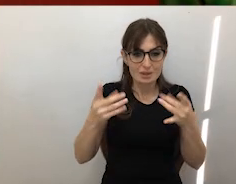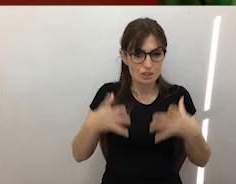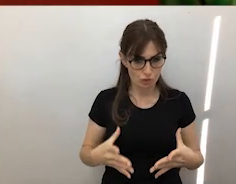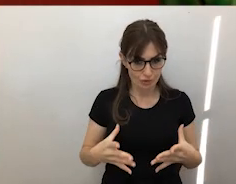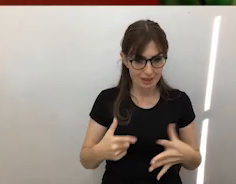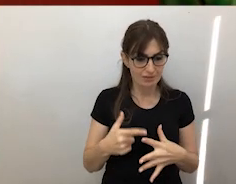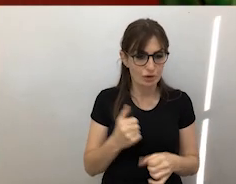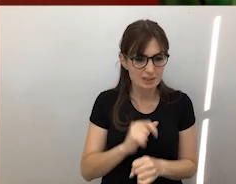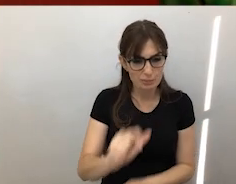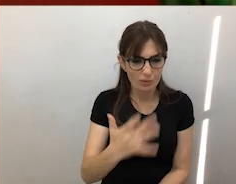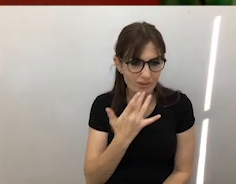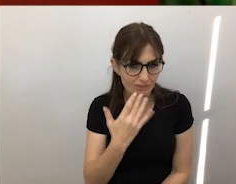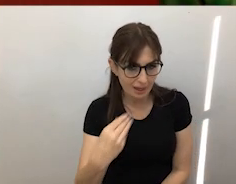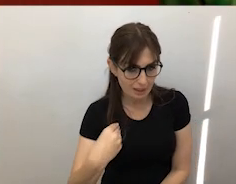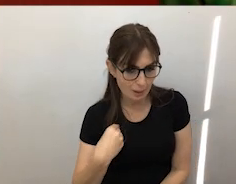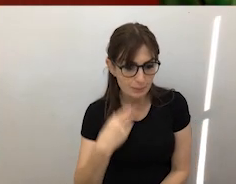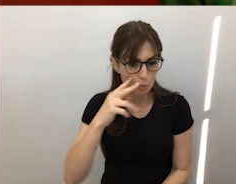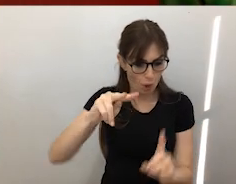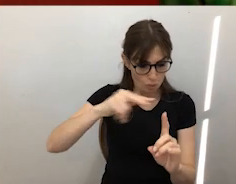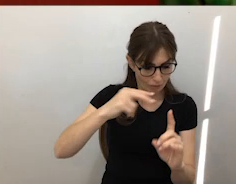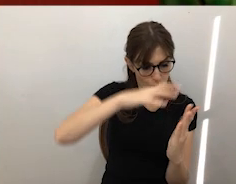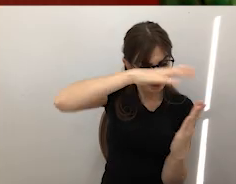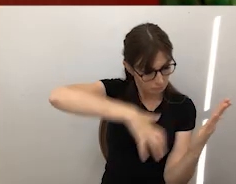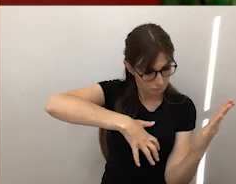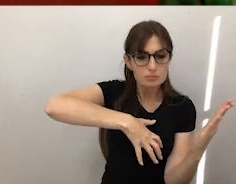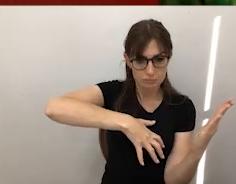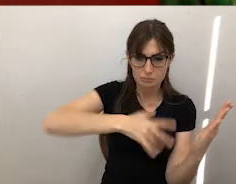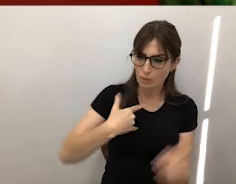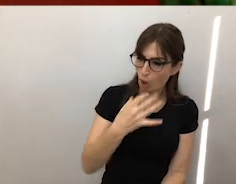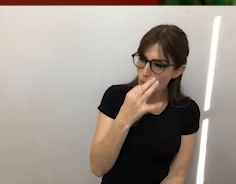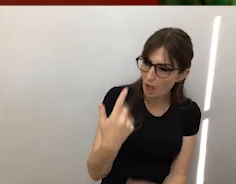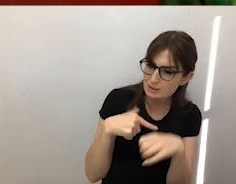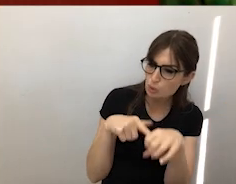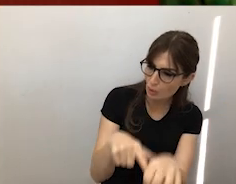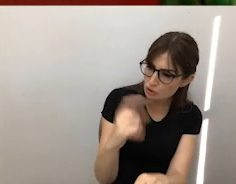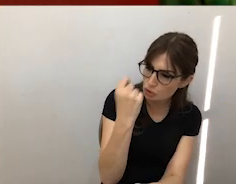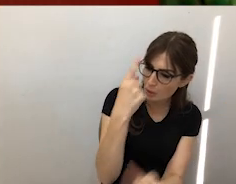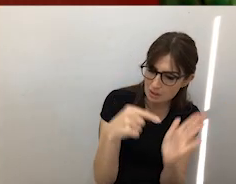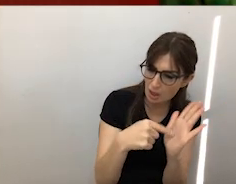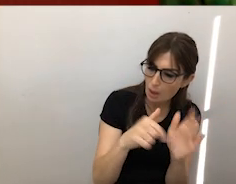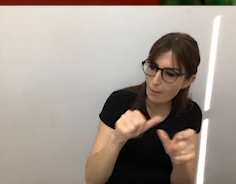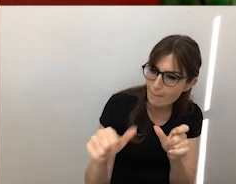Creative Arts Limited, when reviewing the income statement, I would ask questions to understand what types